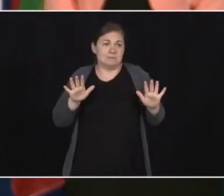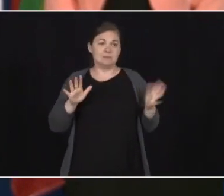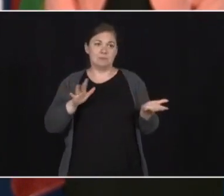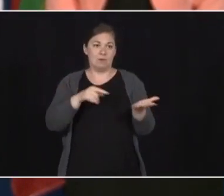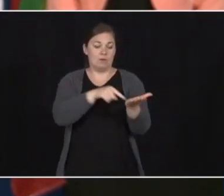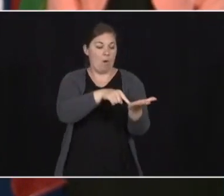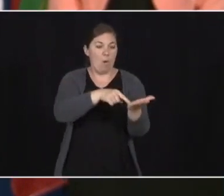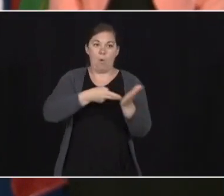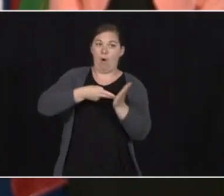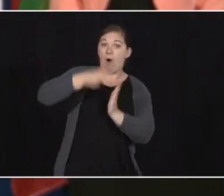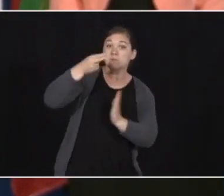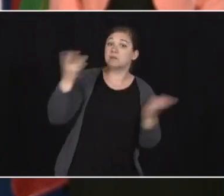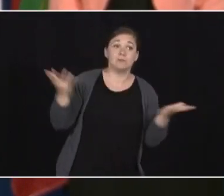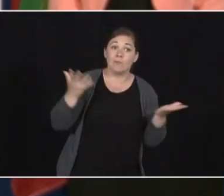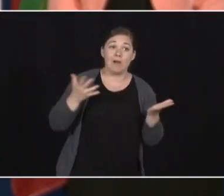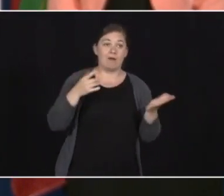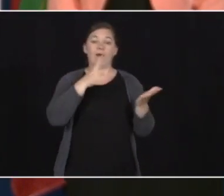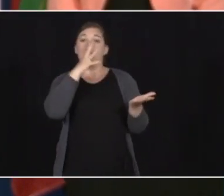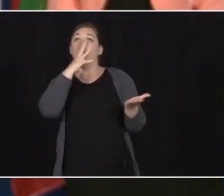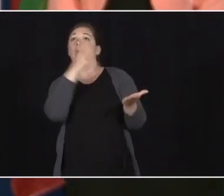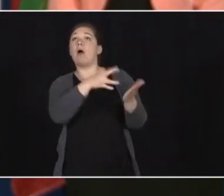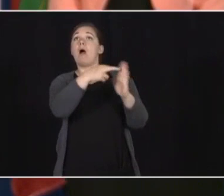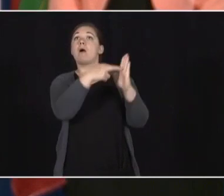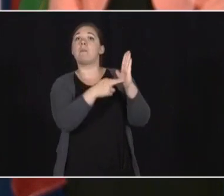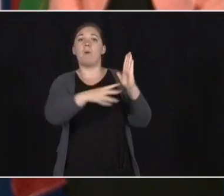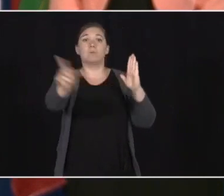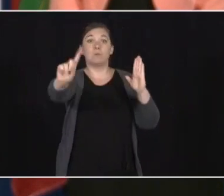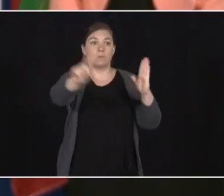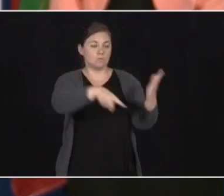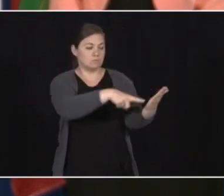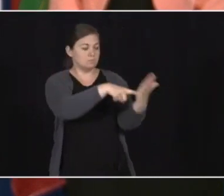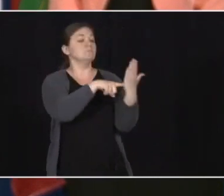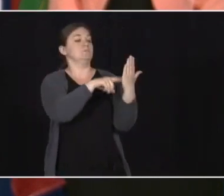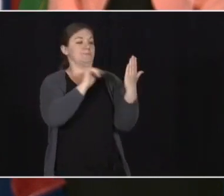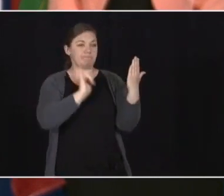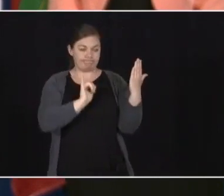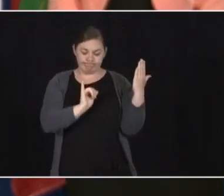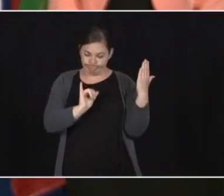that has been ignored for decades.